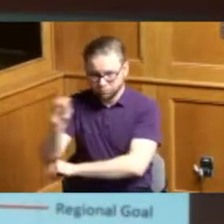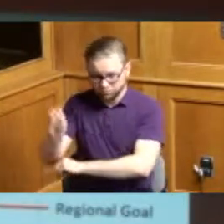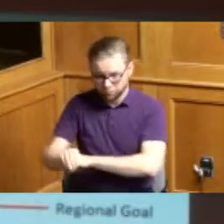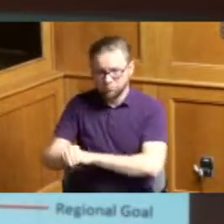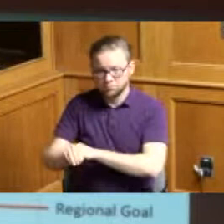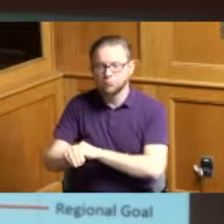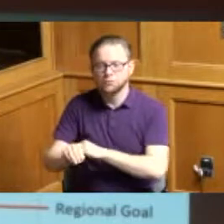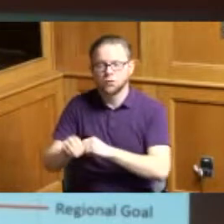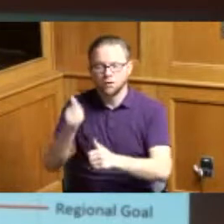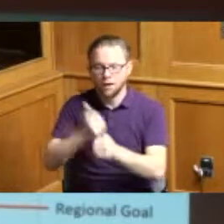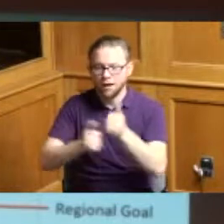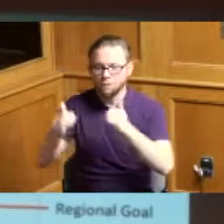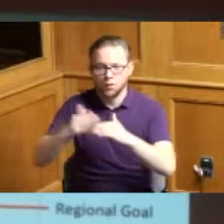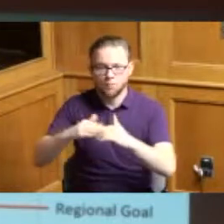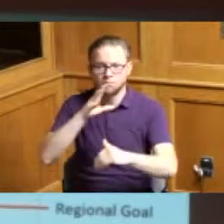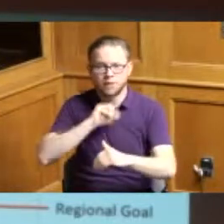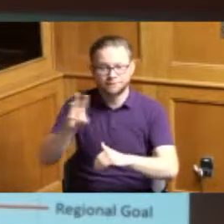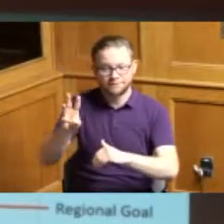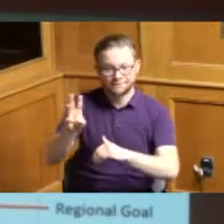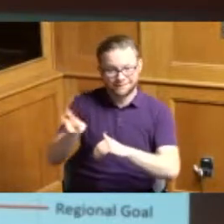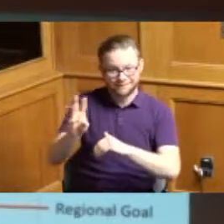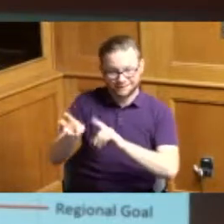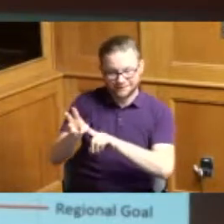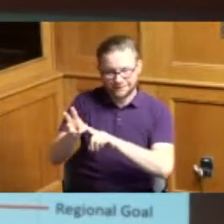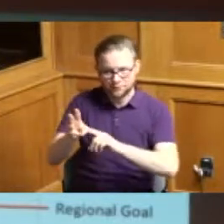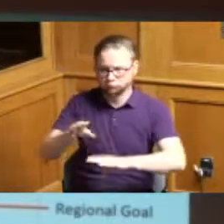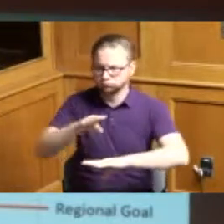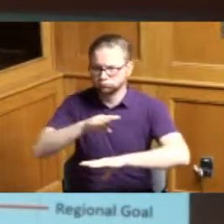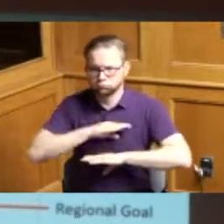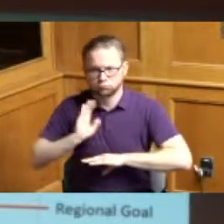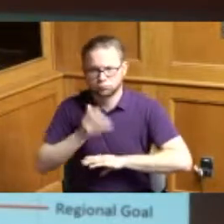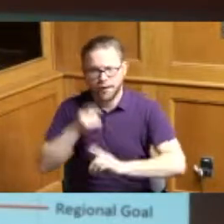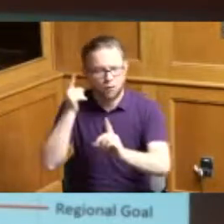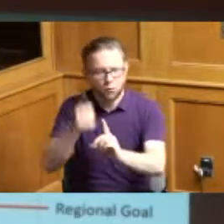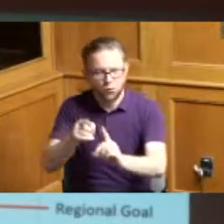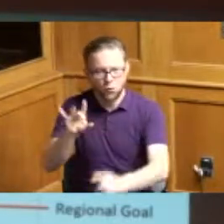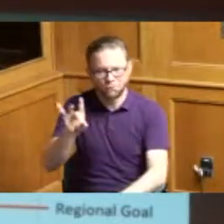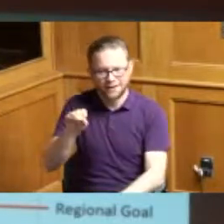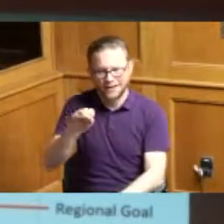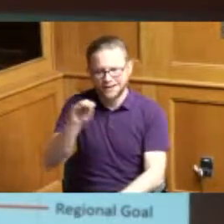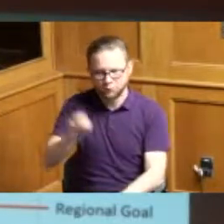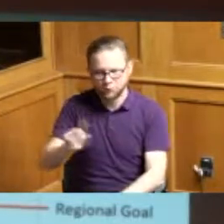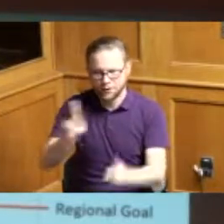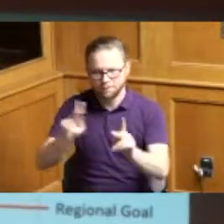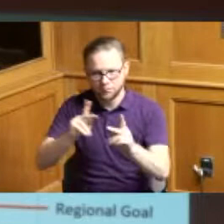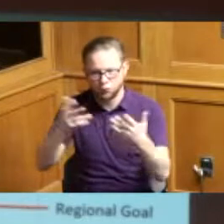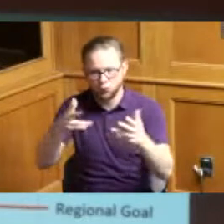age of 60 which is 80 vaccination rates we have met the national goal for everyone over the age of